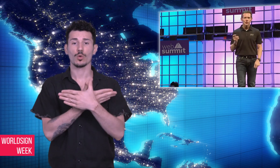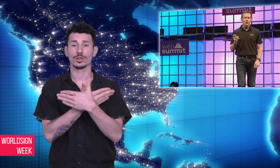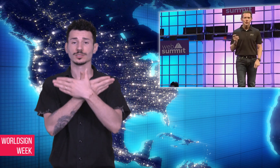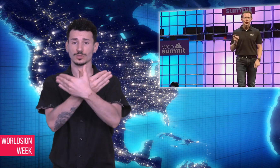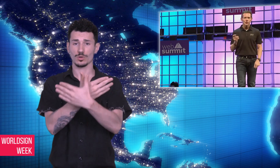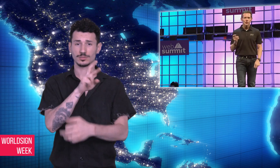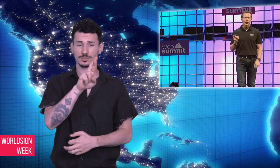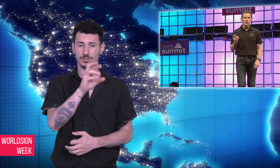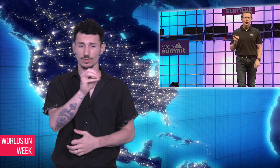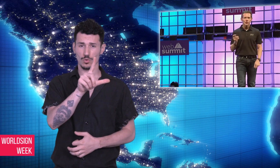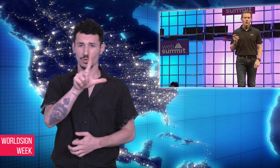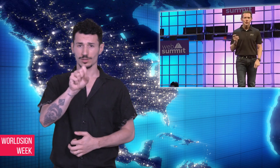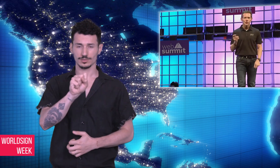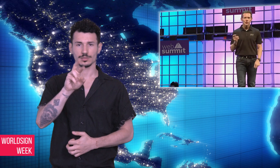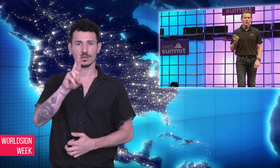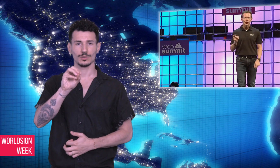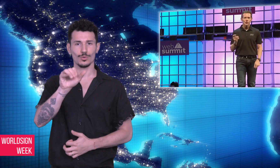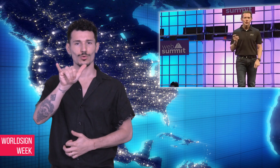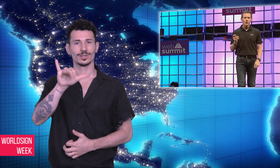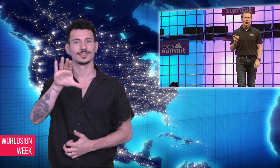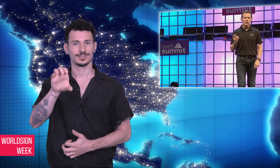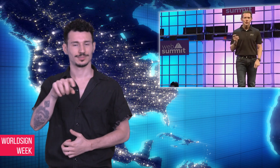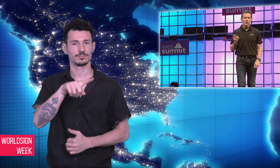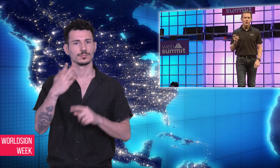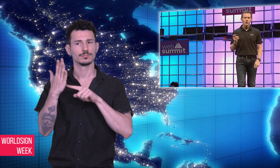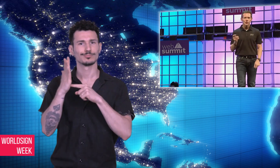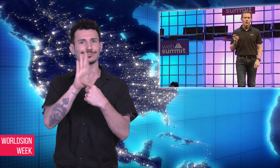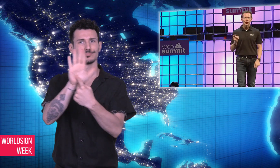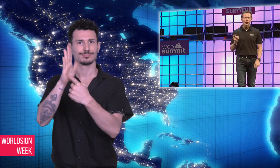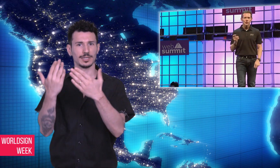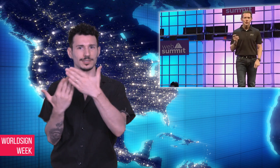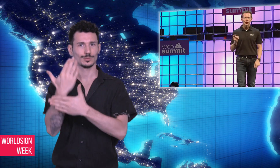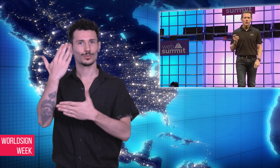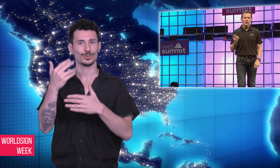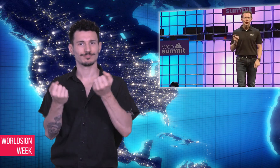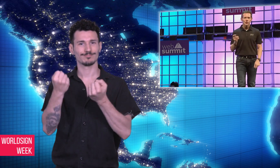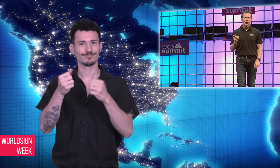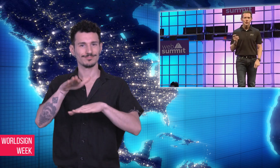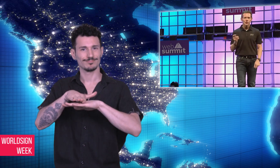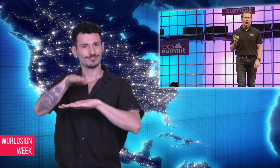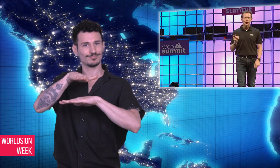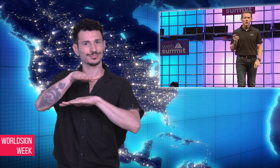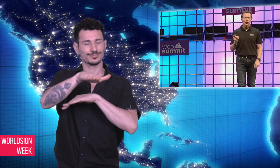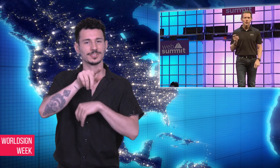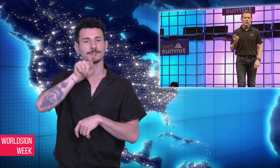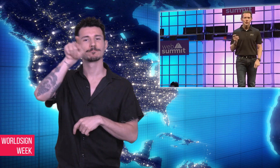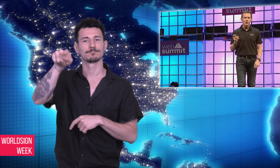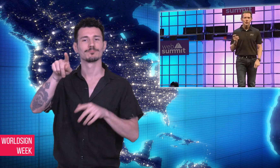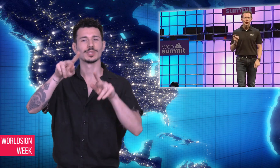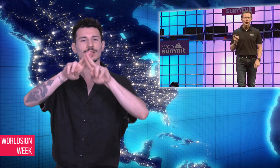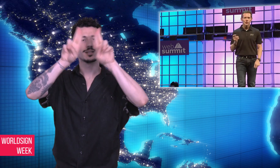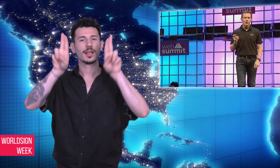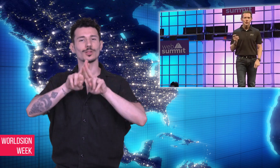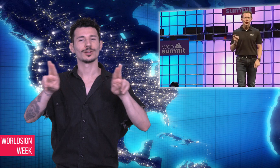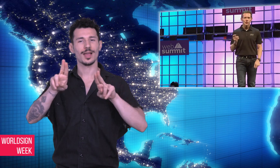Rolls-Royce demonstrated a new concept at the Farnborough